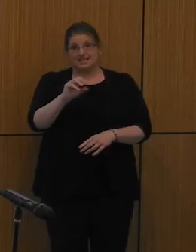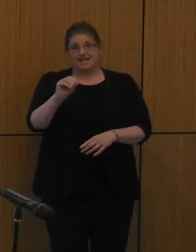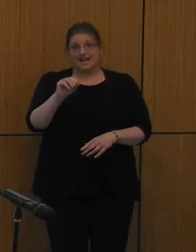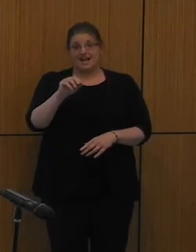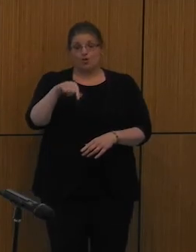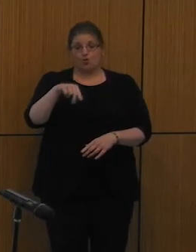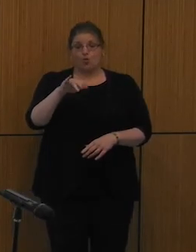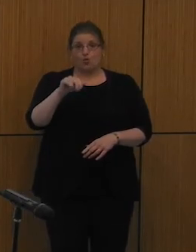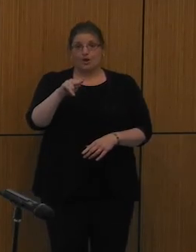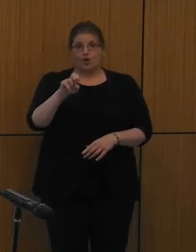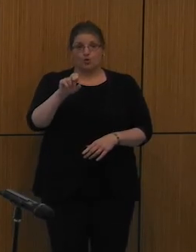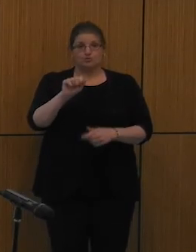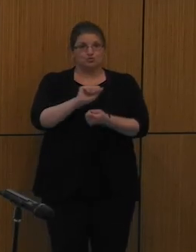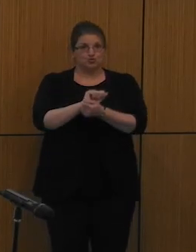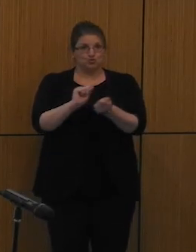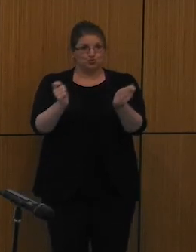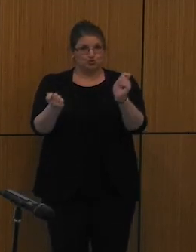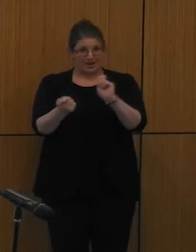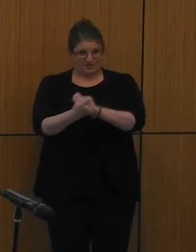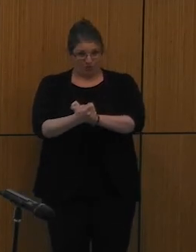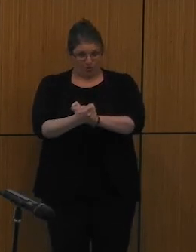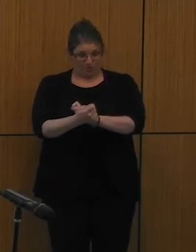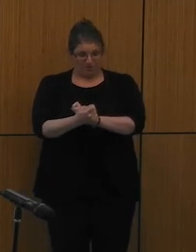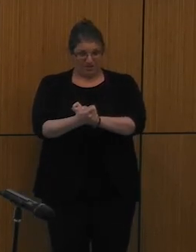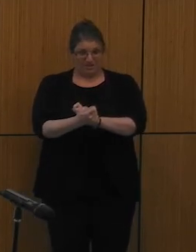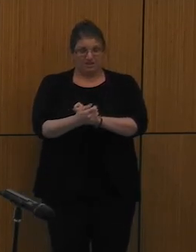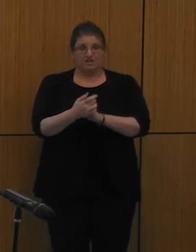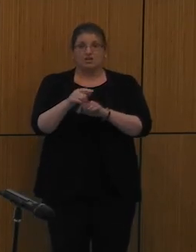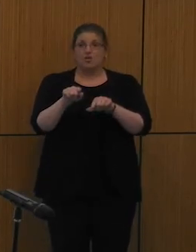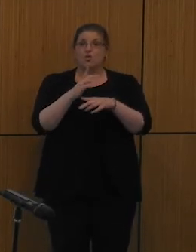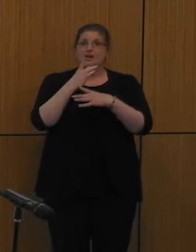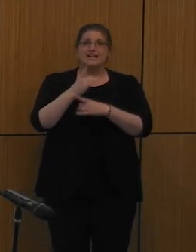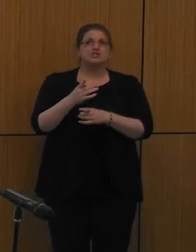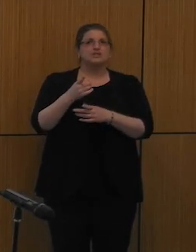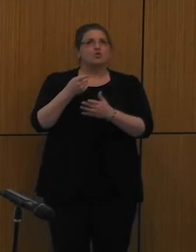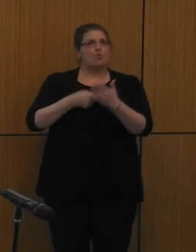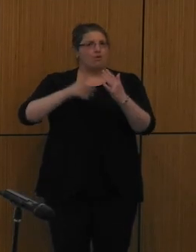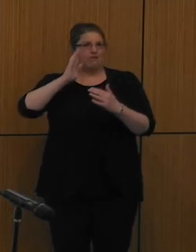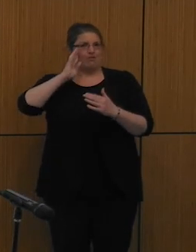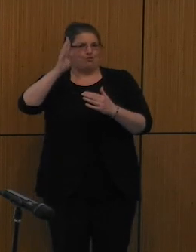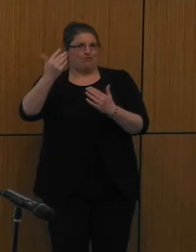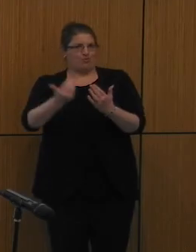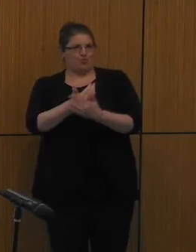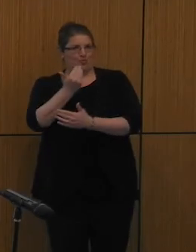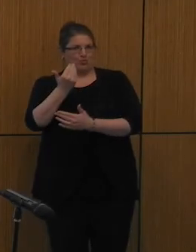We're also interested in, what kinds of things that might form. And so we've done a bunch of studies, where we found that